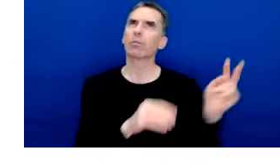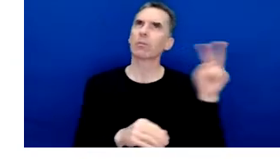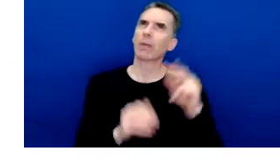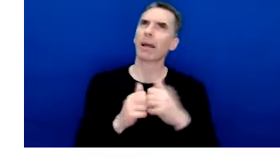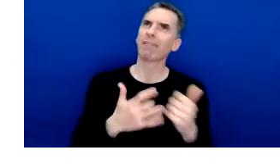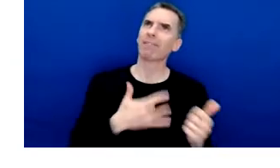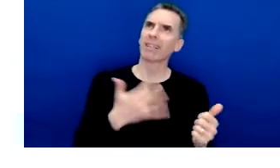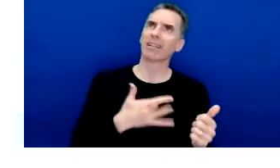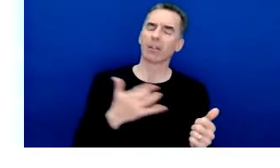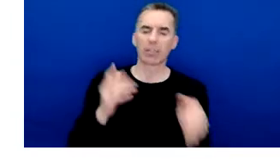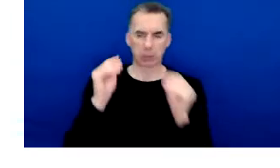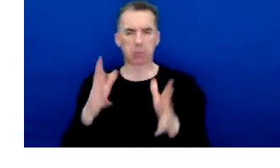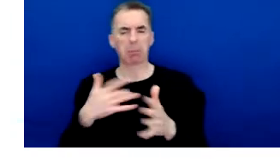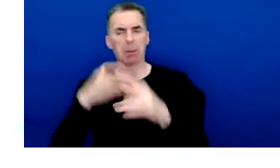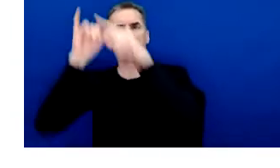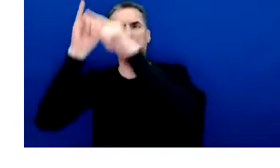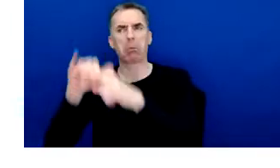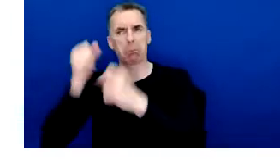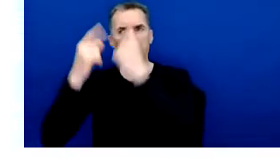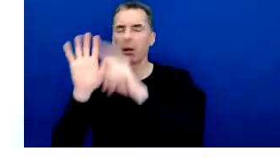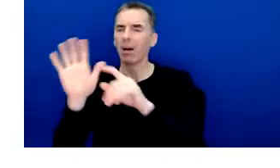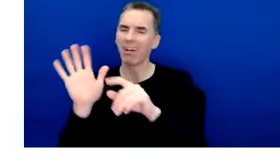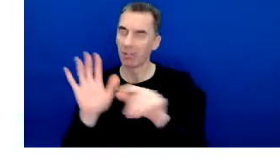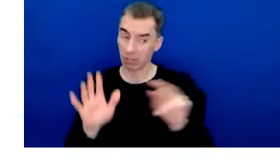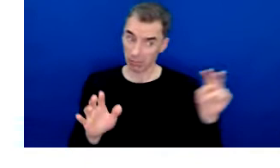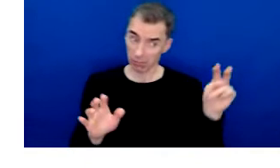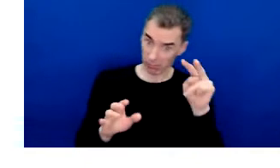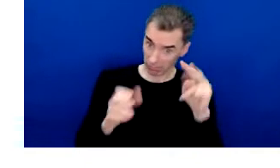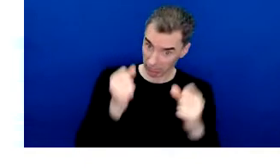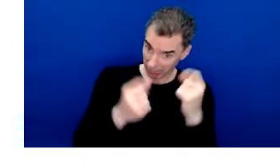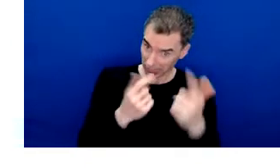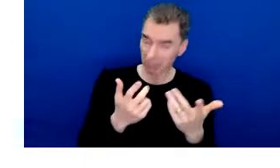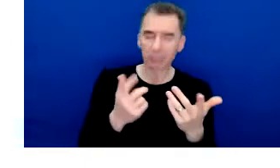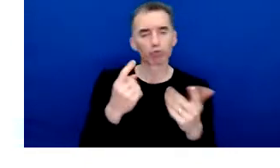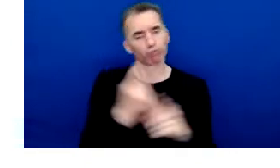Because I know Maryann's been working with Dawn Lopez on